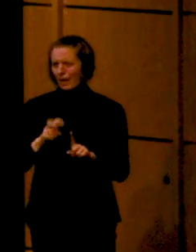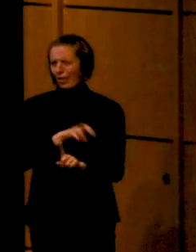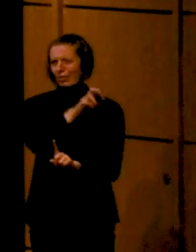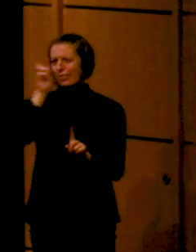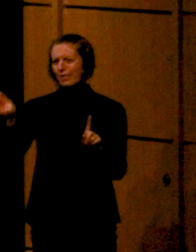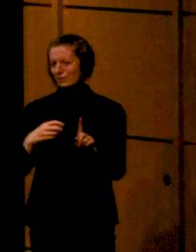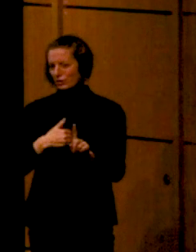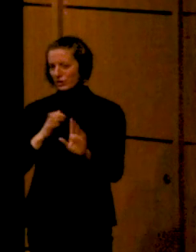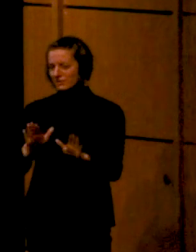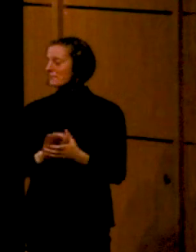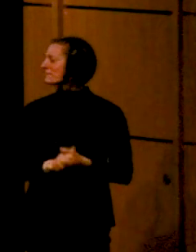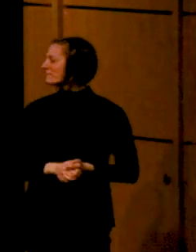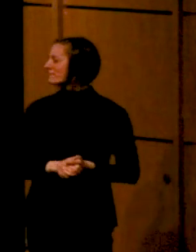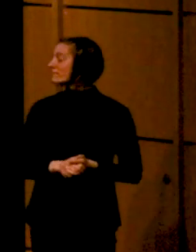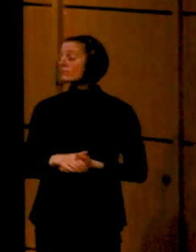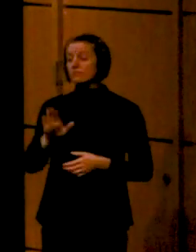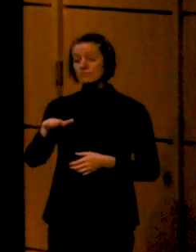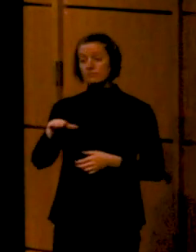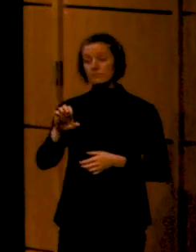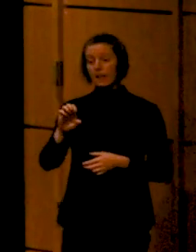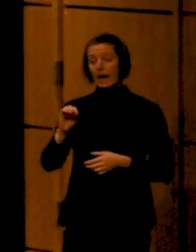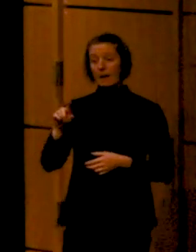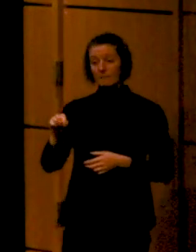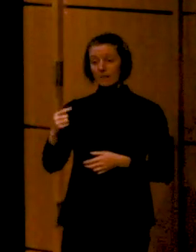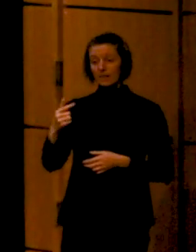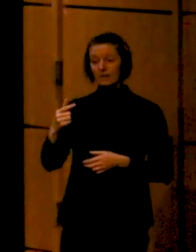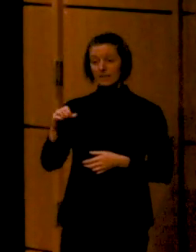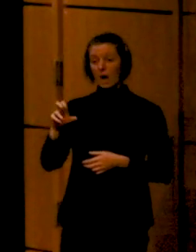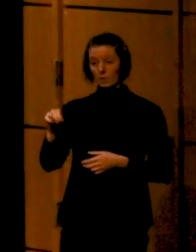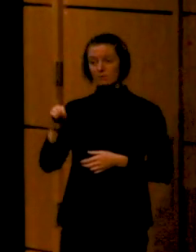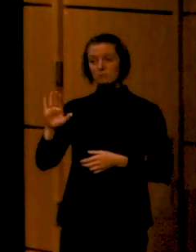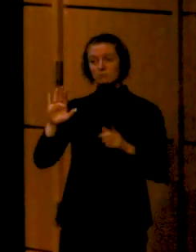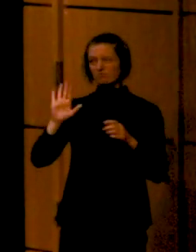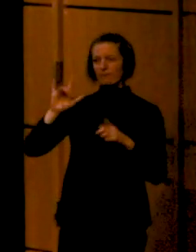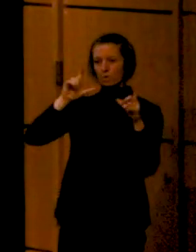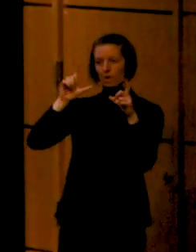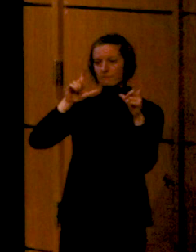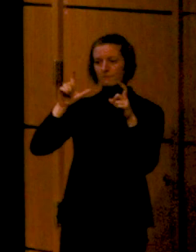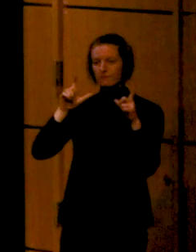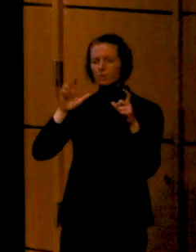I wanted to tell you that Emmet Gowin's photographs that you see upstairs, all 20 of them and